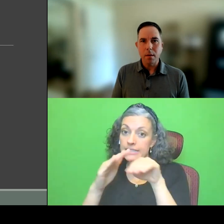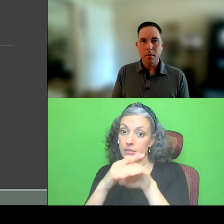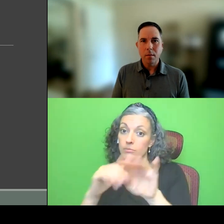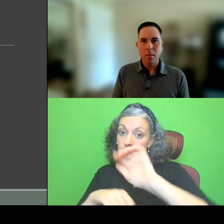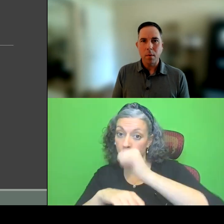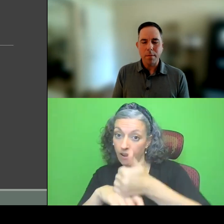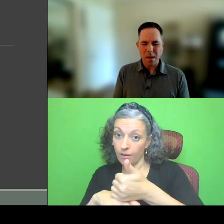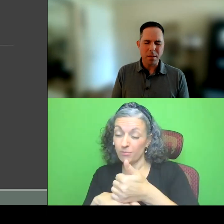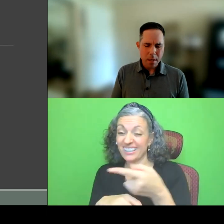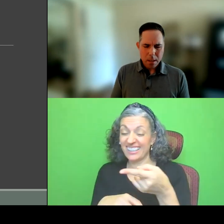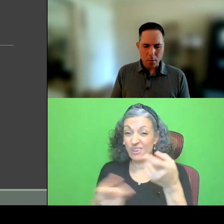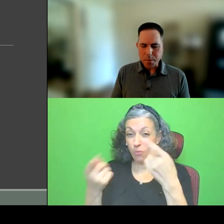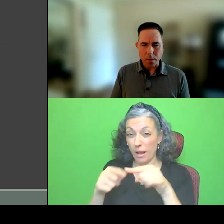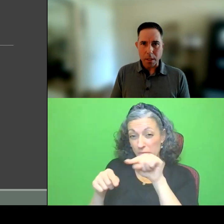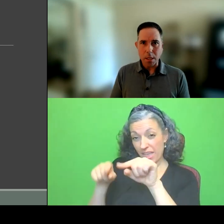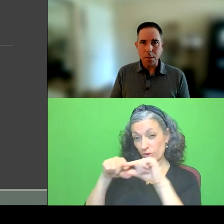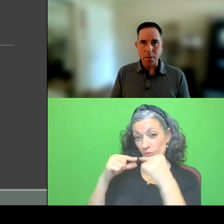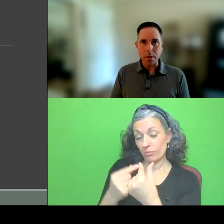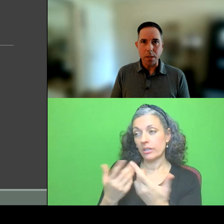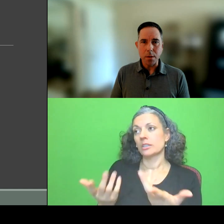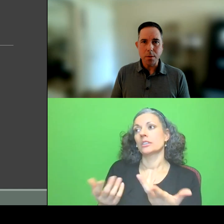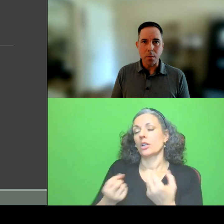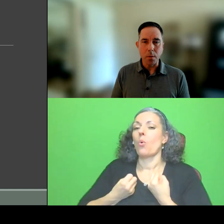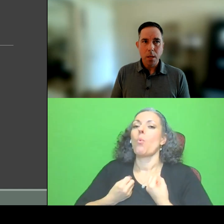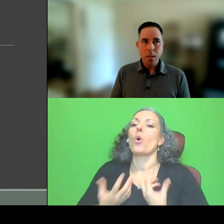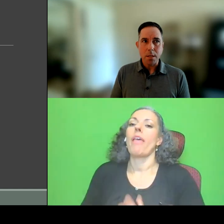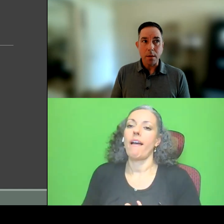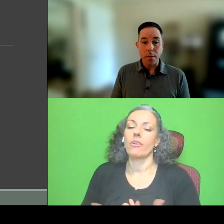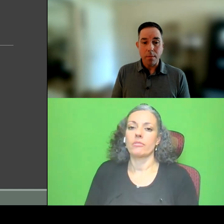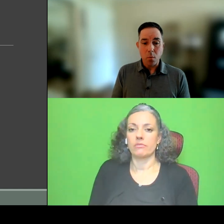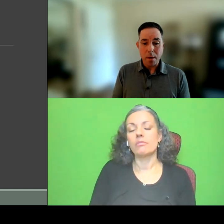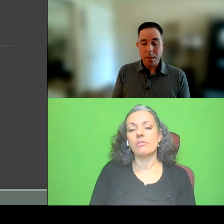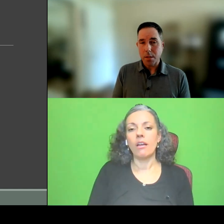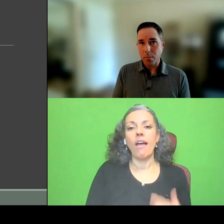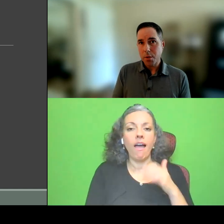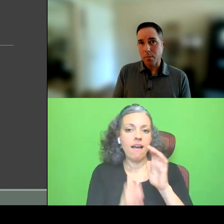I've talked to groups and organizations over the years who say that we are in a situation